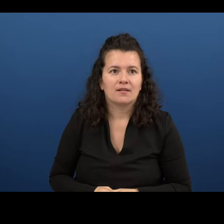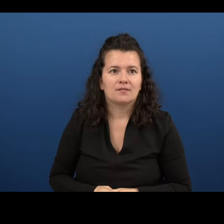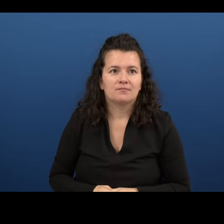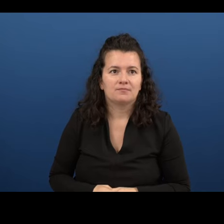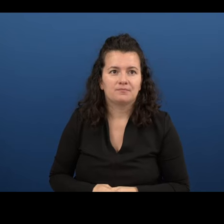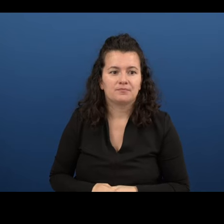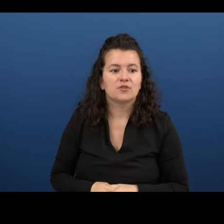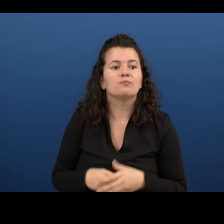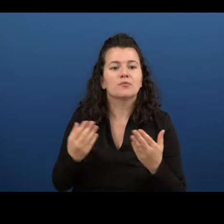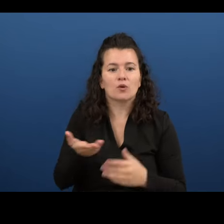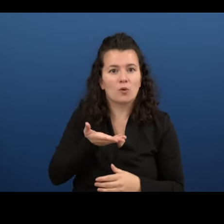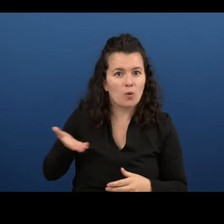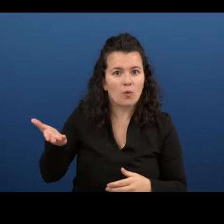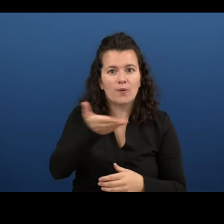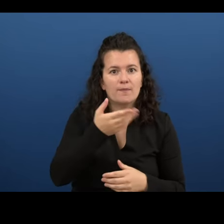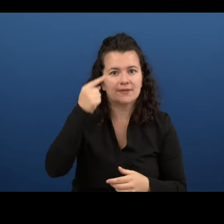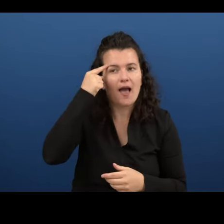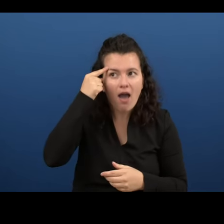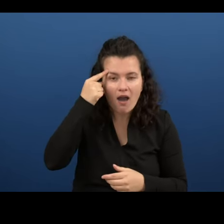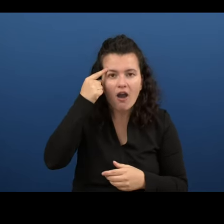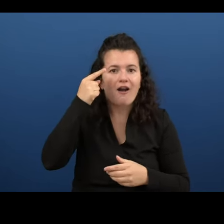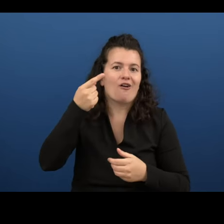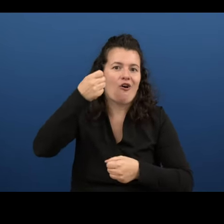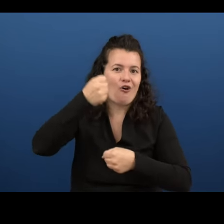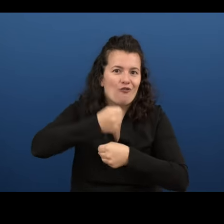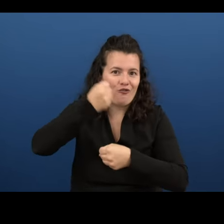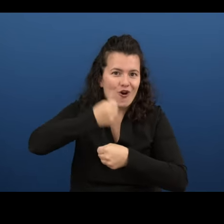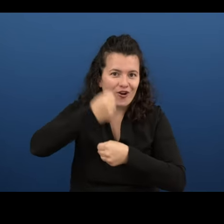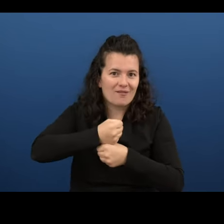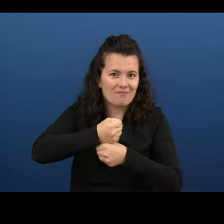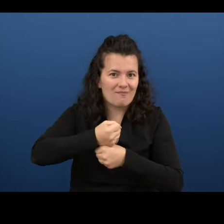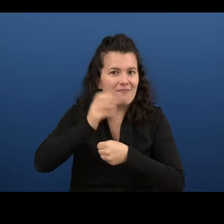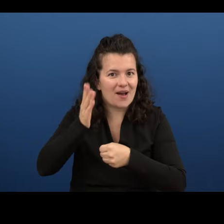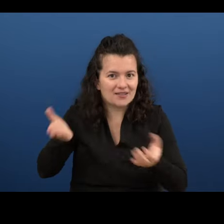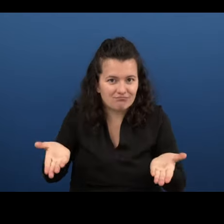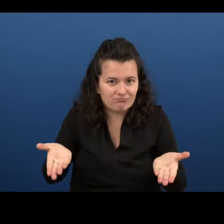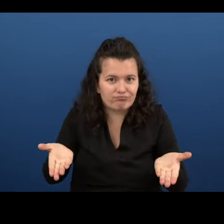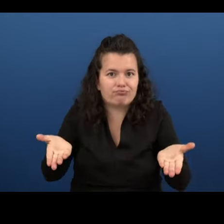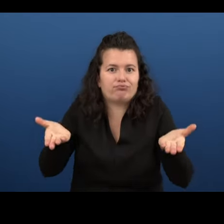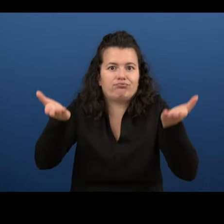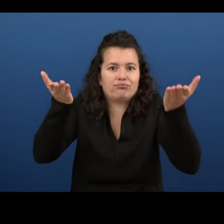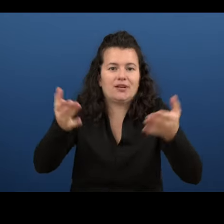09:40:43 It is my hope. 09:40:45 It is my desire that by the time